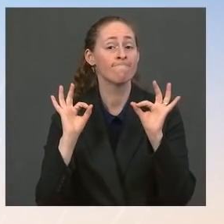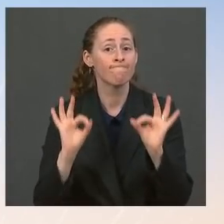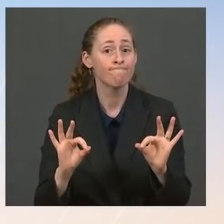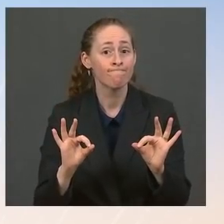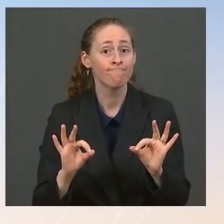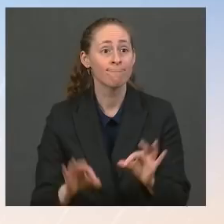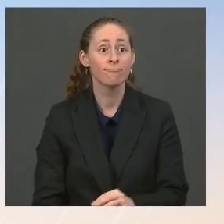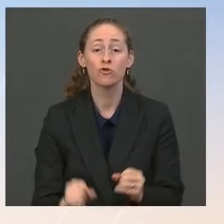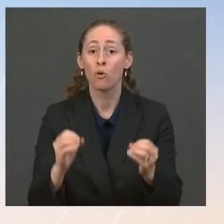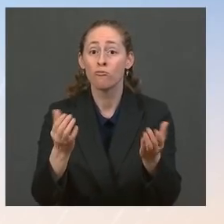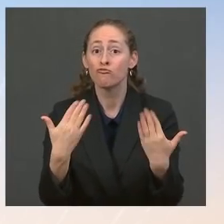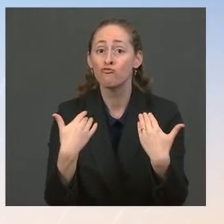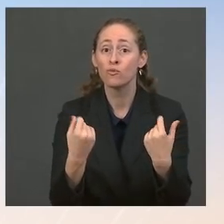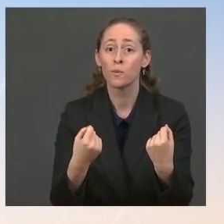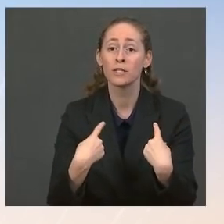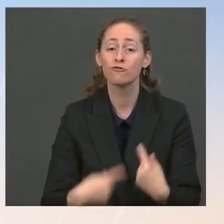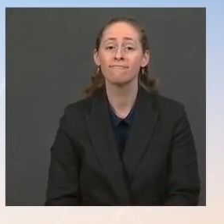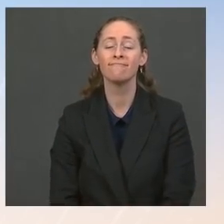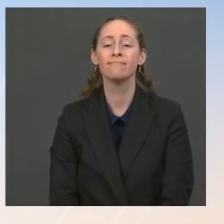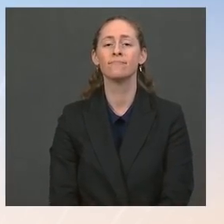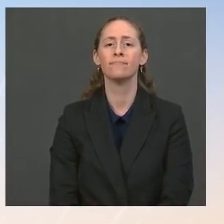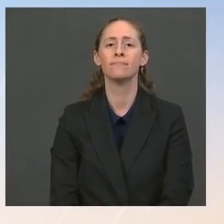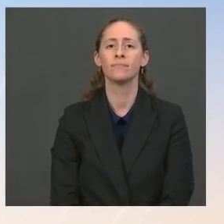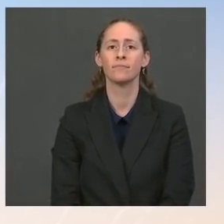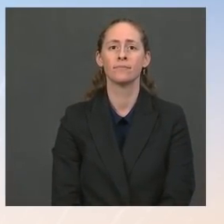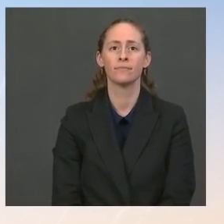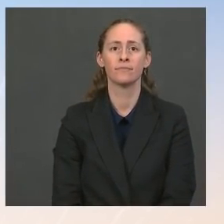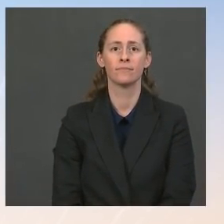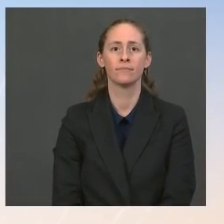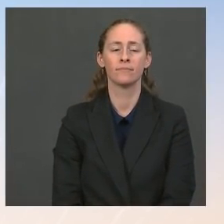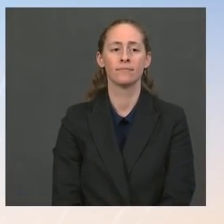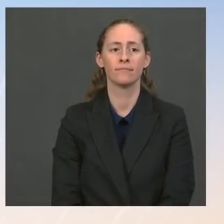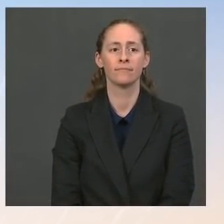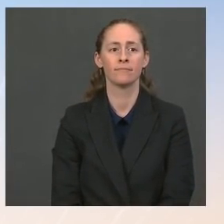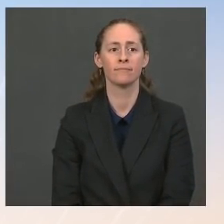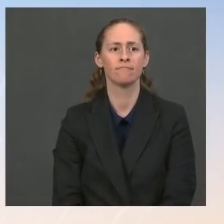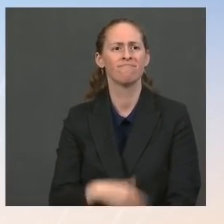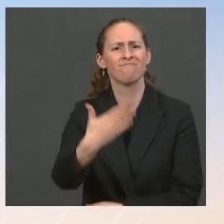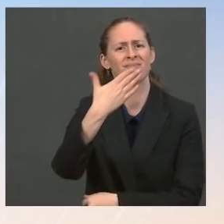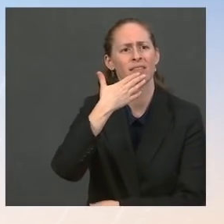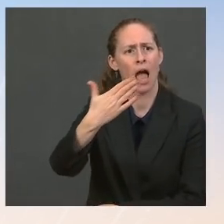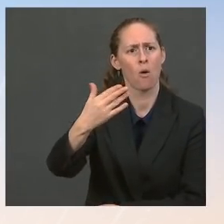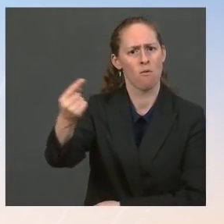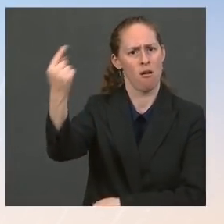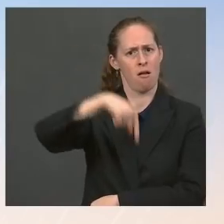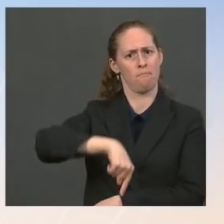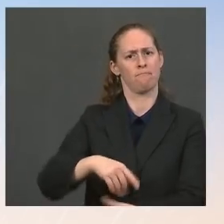Ms. Psaki: Steve. The Press: Thank you. Mr. Secretary, thank you very much for coming in to take our questions. Secretary Mayorkas: Of course. The Press: The first question is that I was hoping